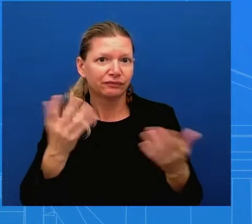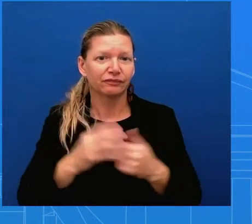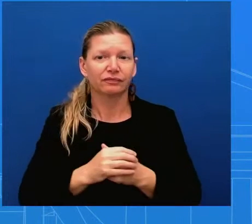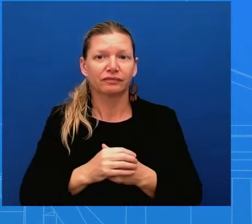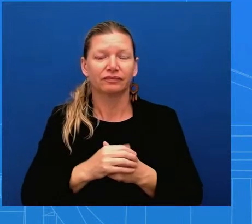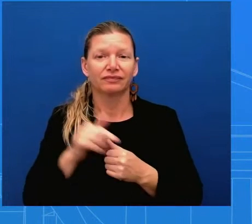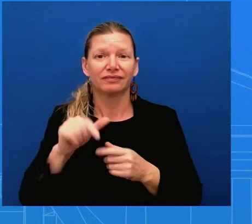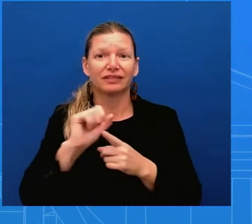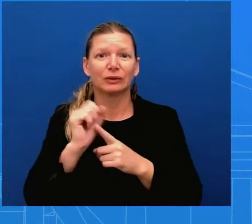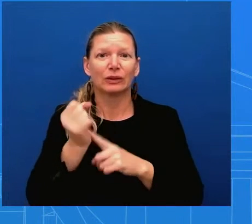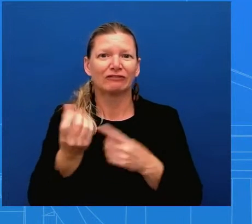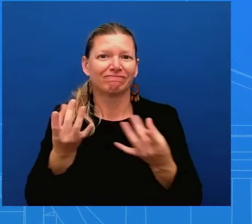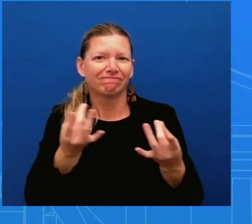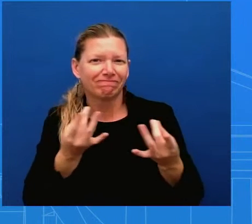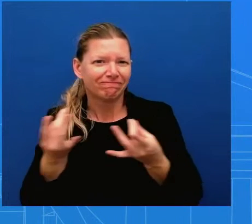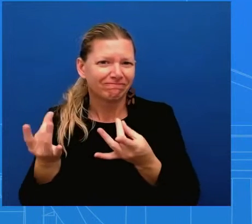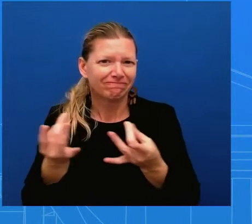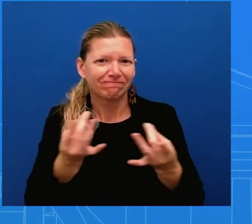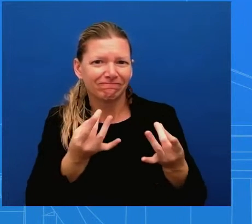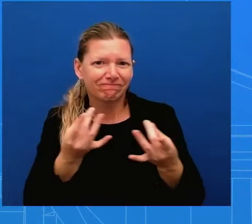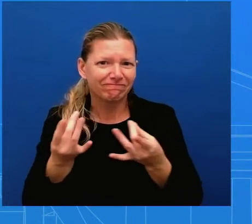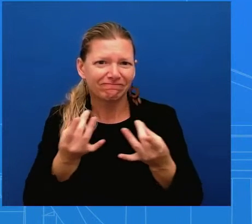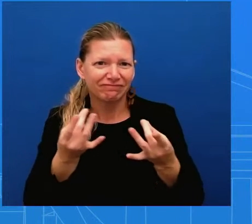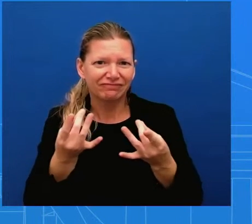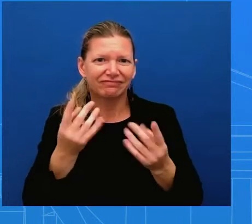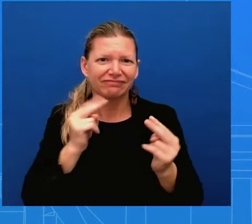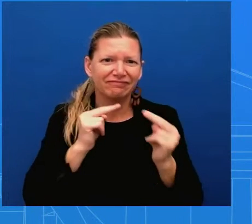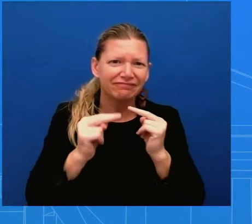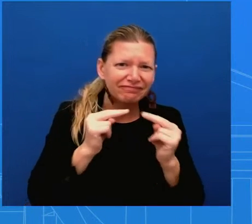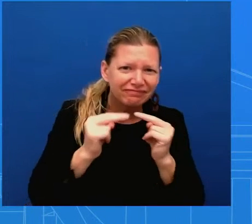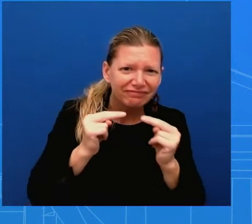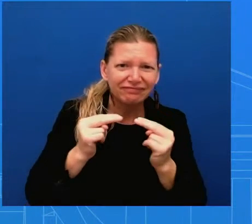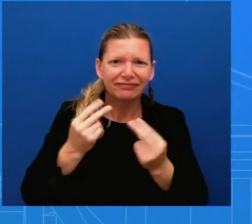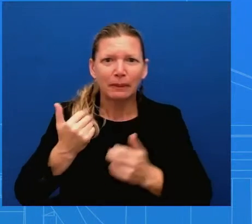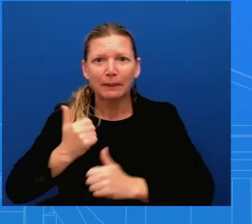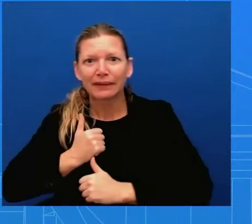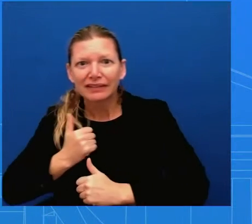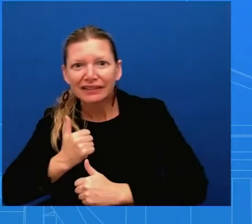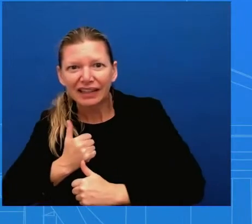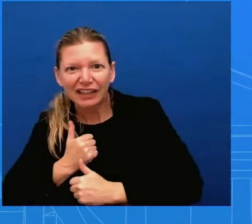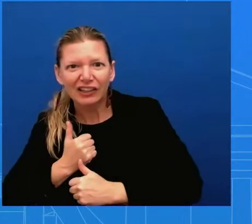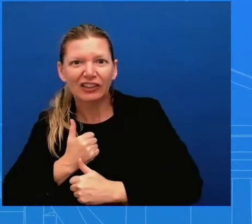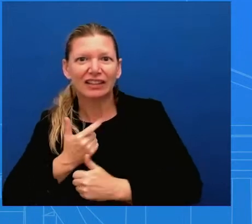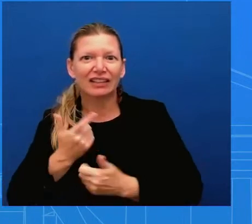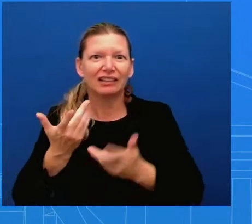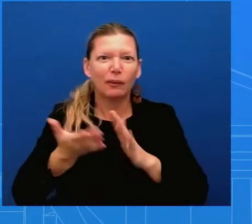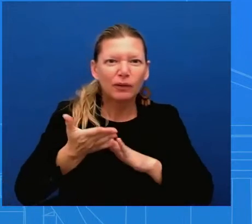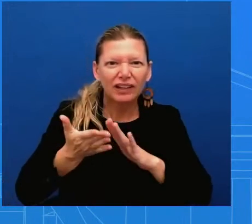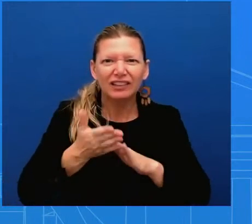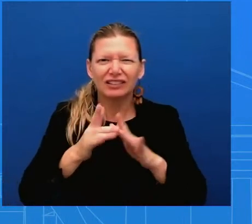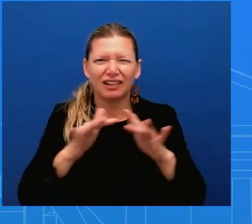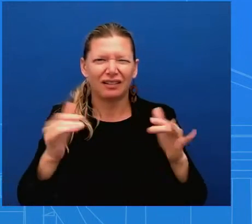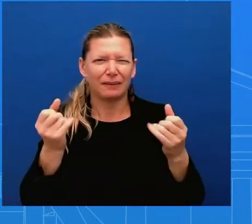that Israel has taken in Rafah. So, we will now have to see how things unfold in the coming days. The Press: The White House has said that it was down to language. What is it down to now?